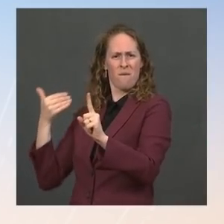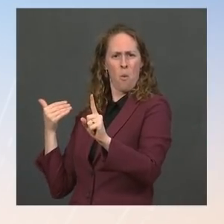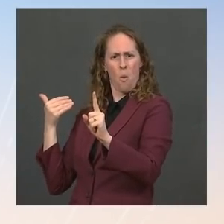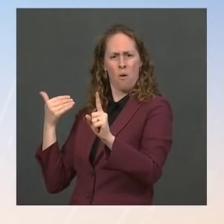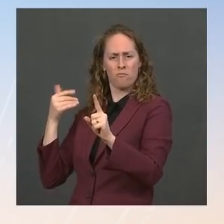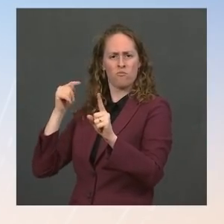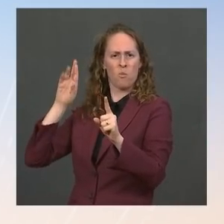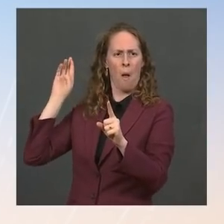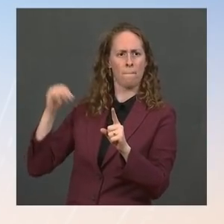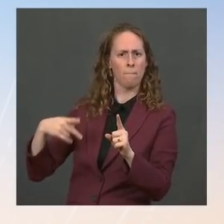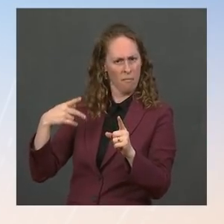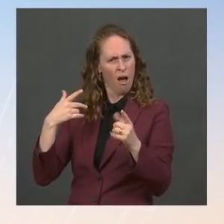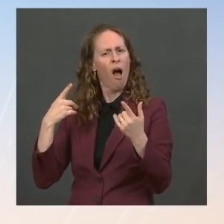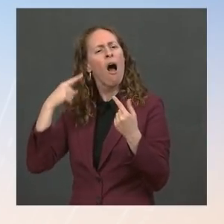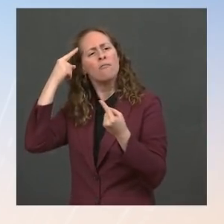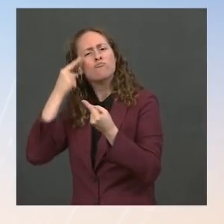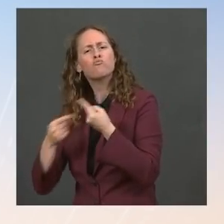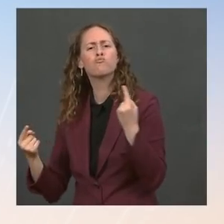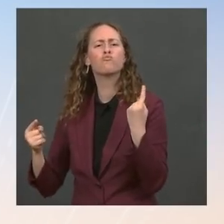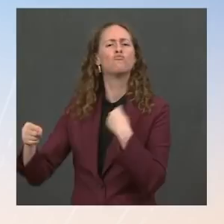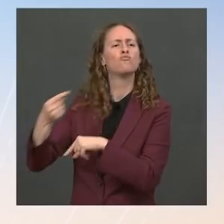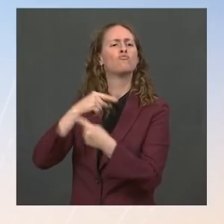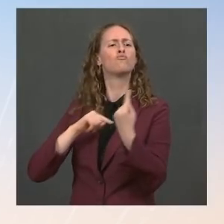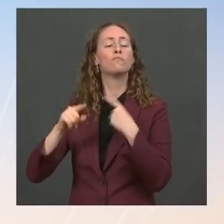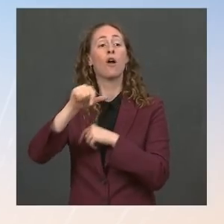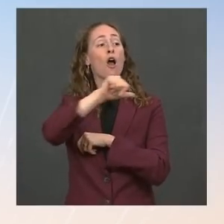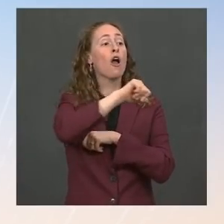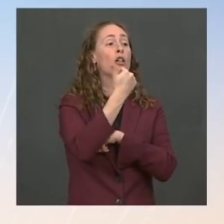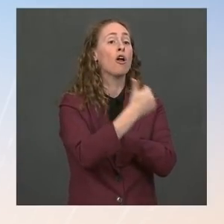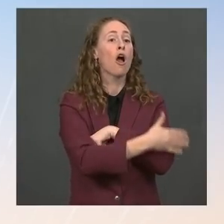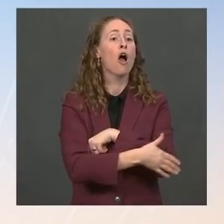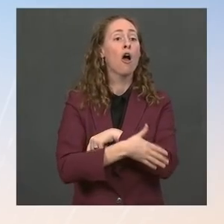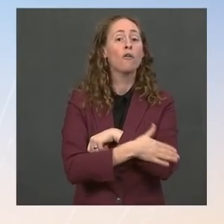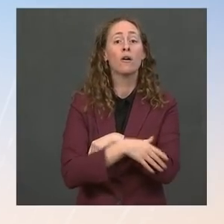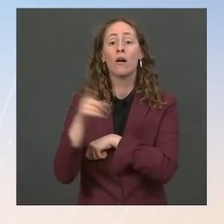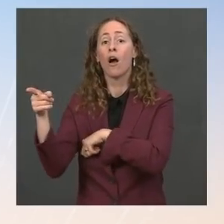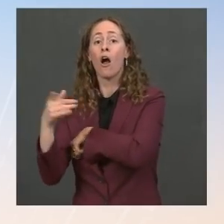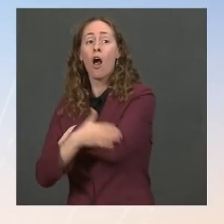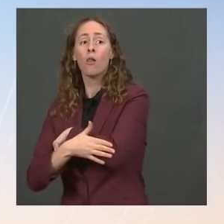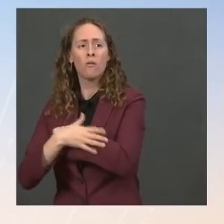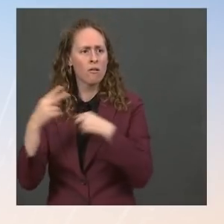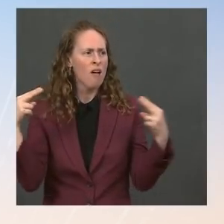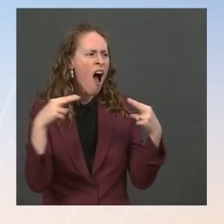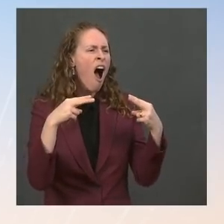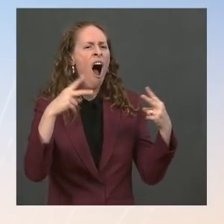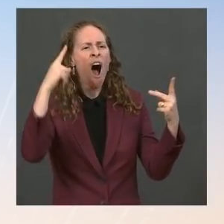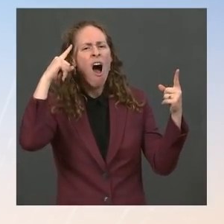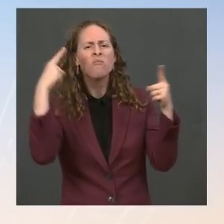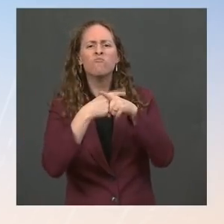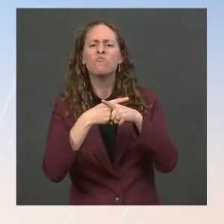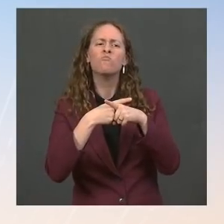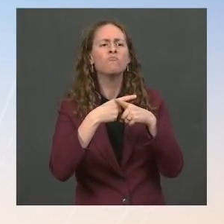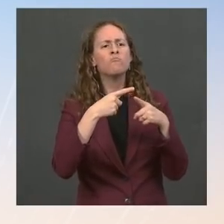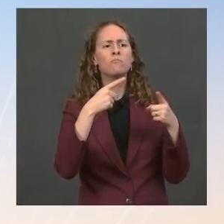other countries are making, decision points -- when countries have disagreed with the decisions we're making. But the larger point here --